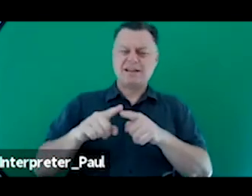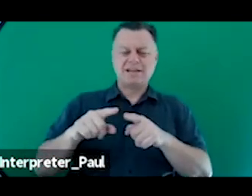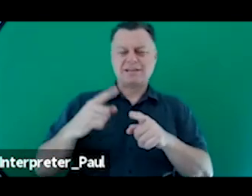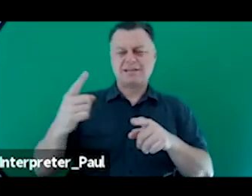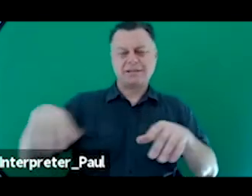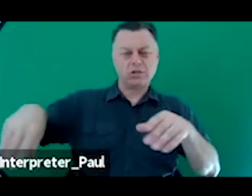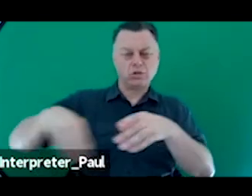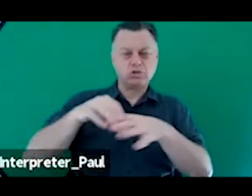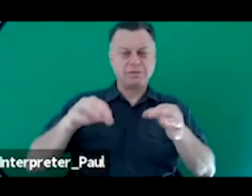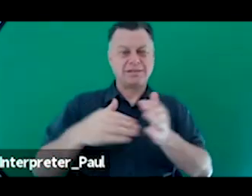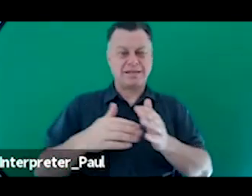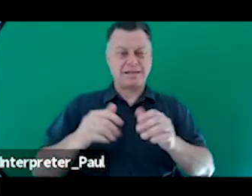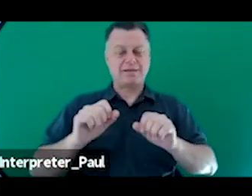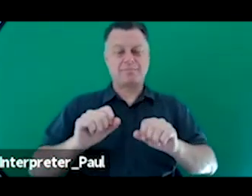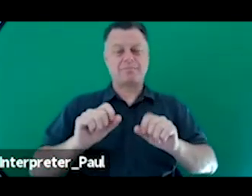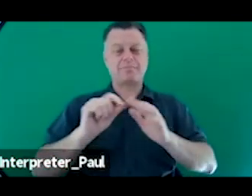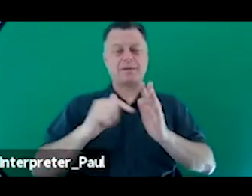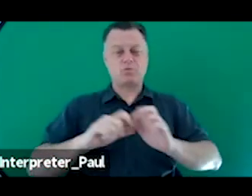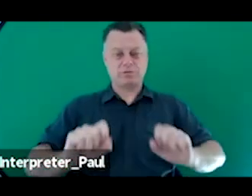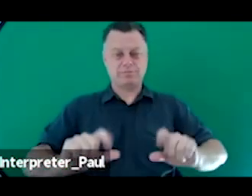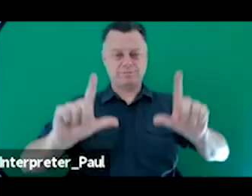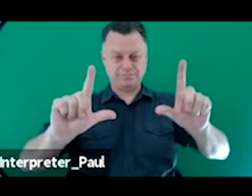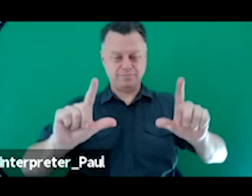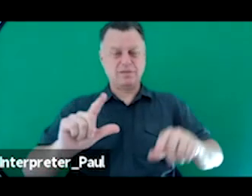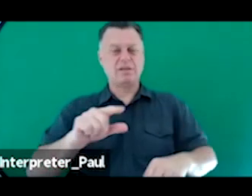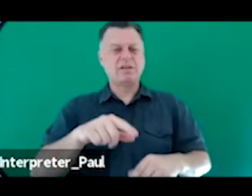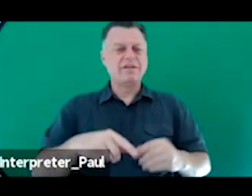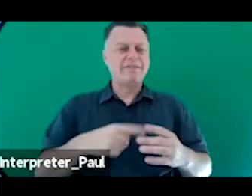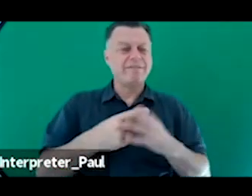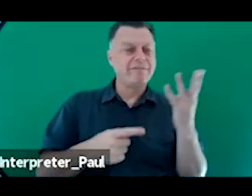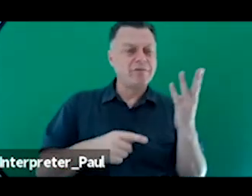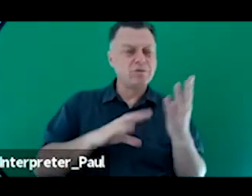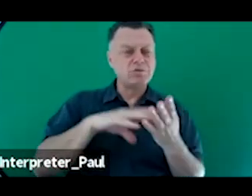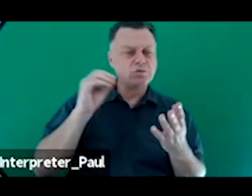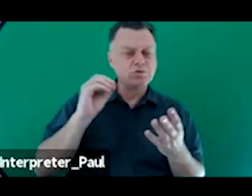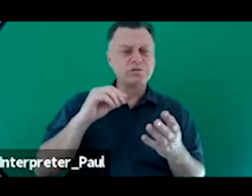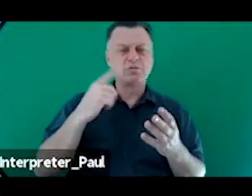your screen now is another group of four students and they are all looking at a tablet that one of